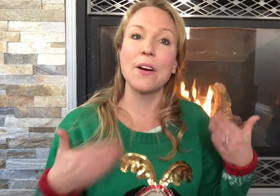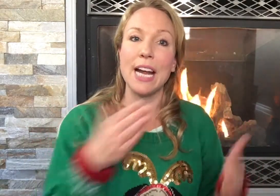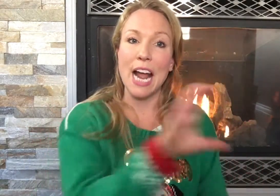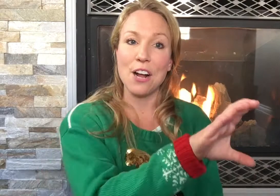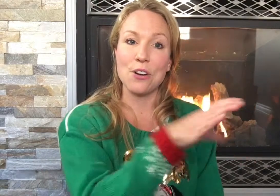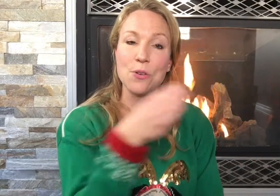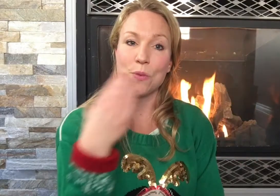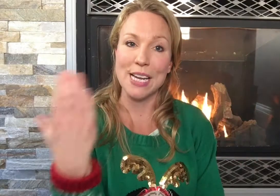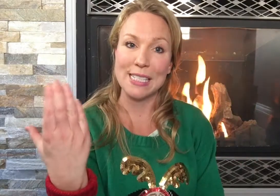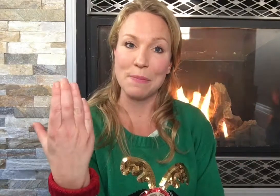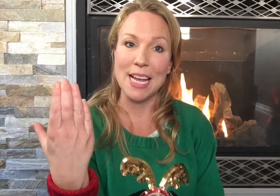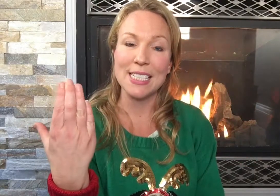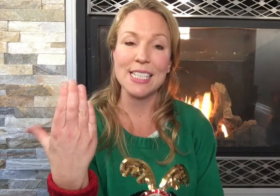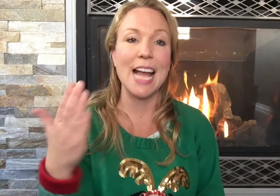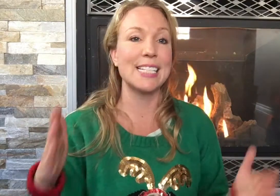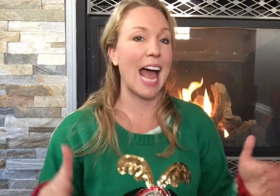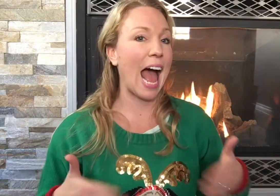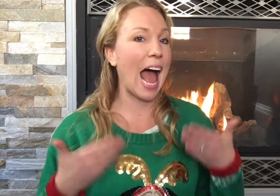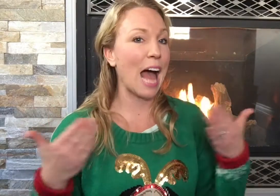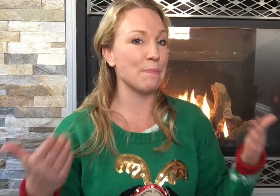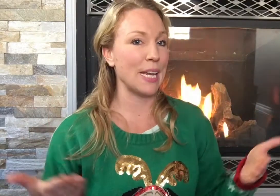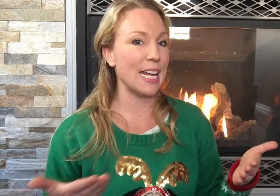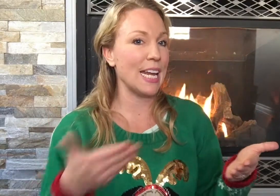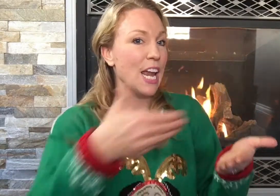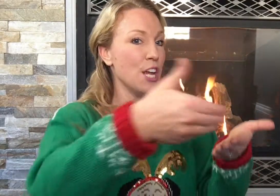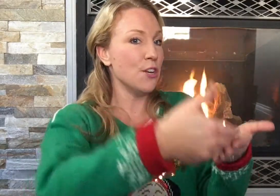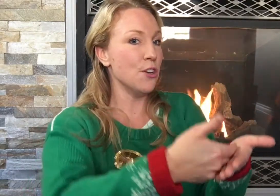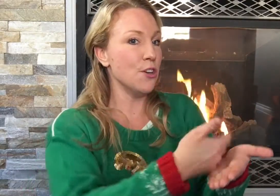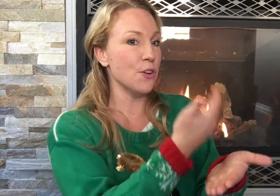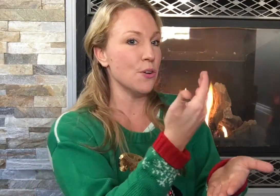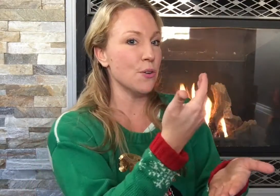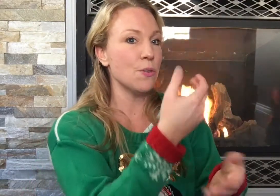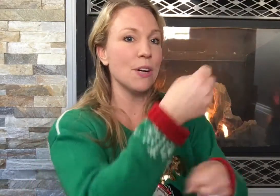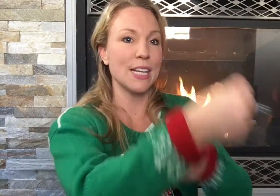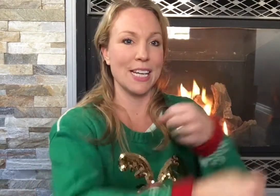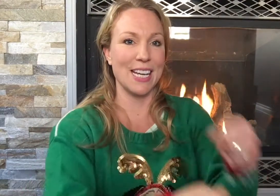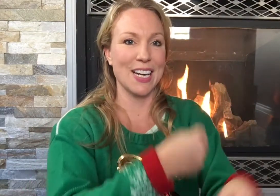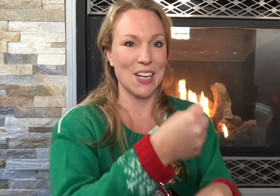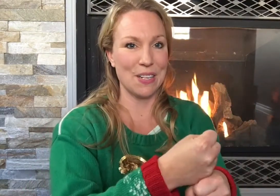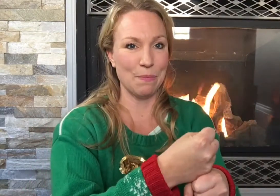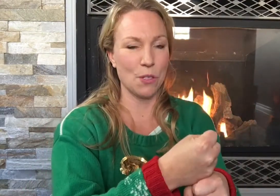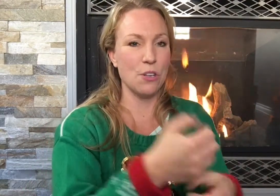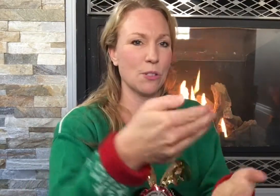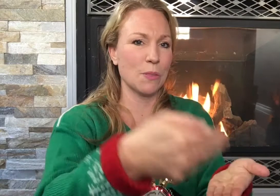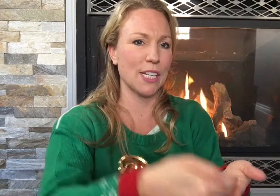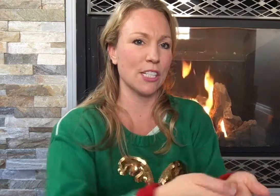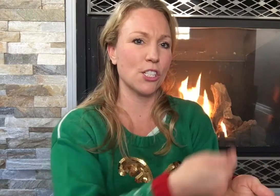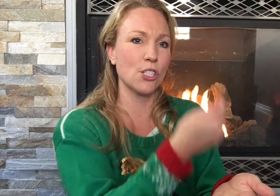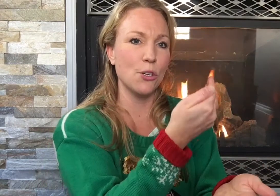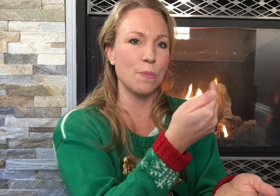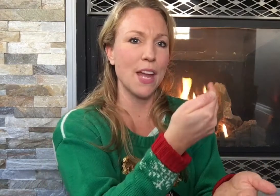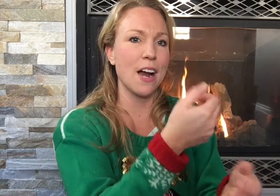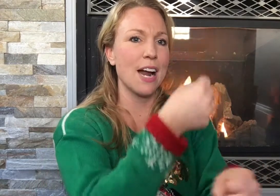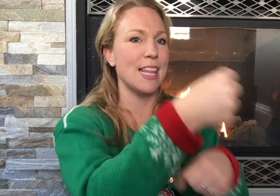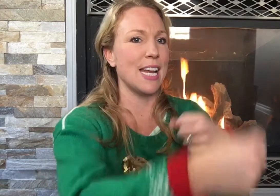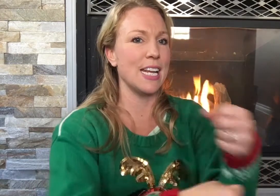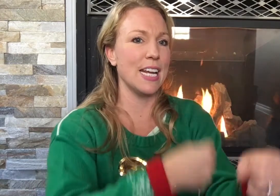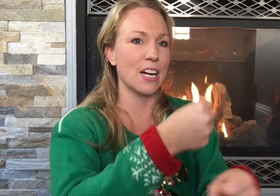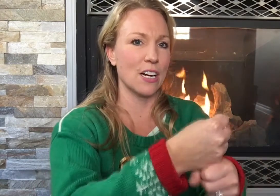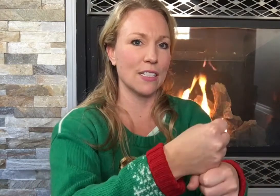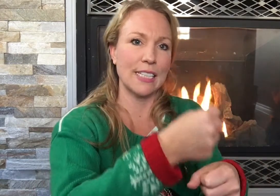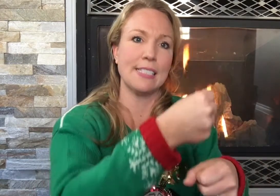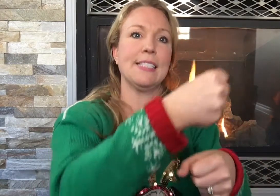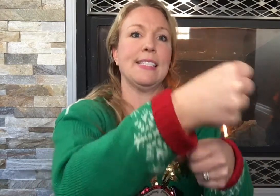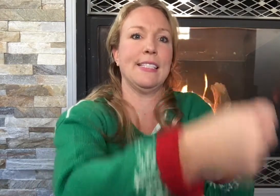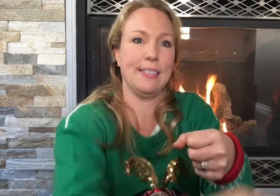CHRISTMAS and a HAPPY NEW YEAR. So NEW is almost like a scoop there, and then YEAR like this, you